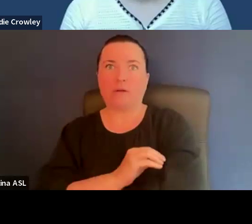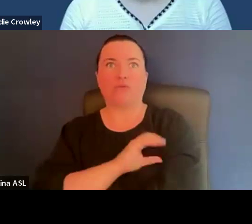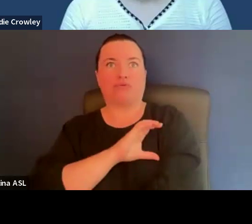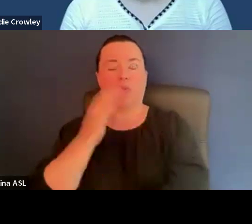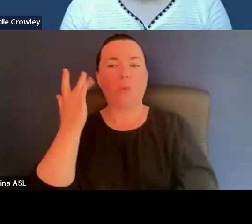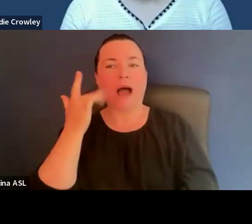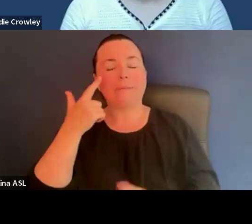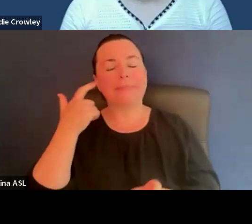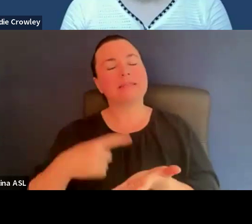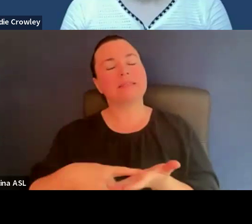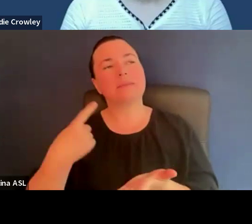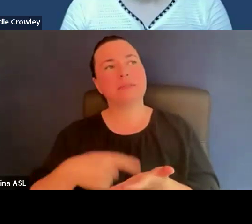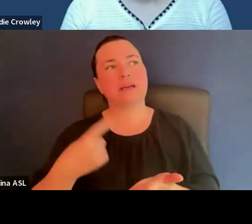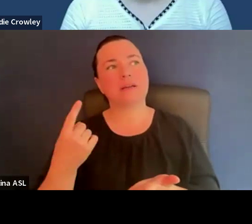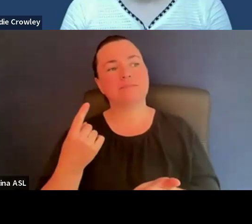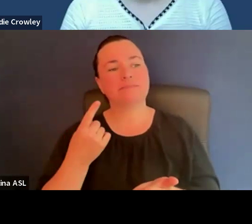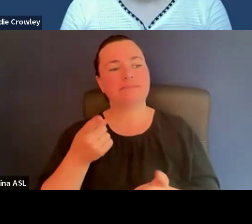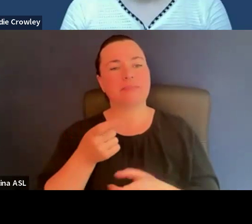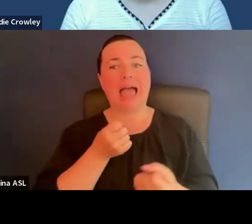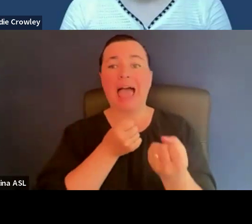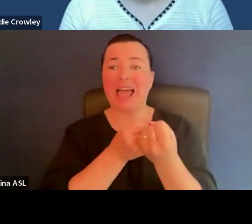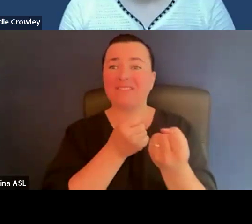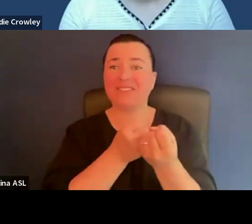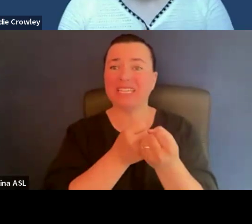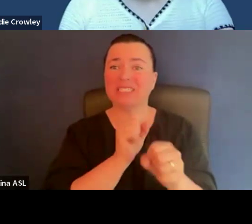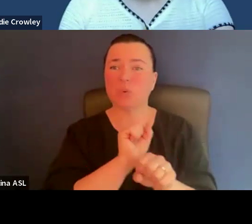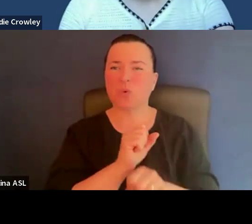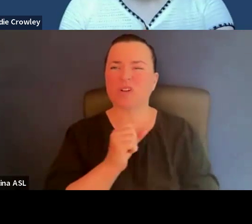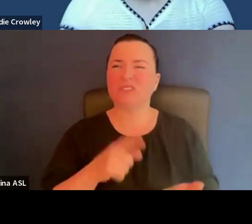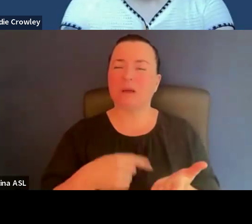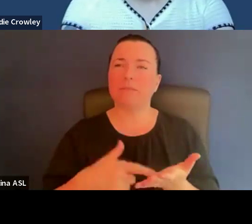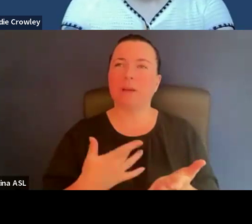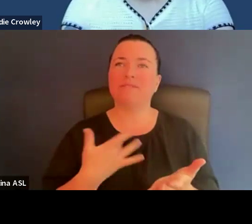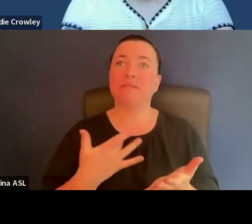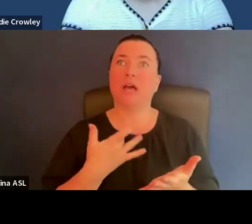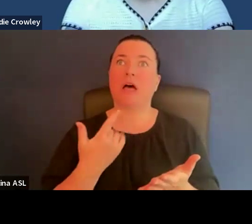advocacy is an all day everyday thing, and you feel spent,